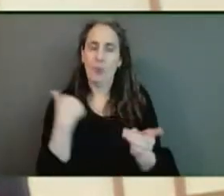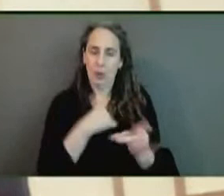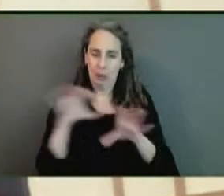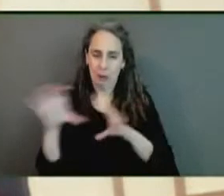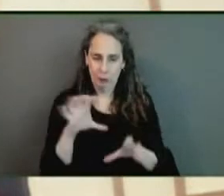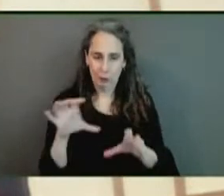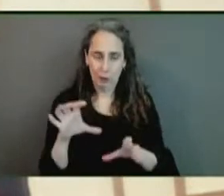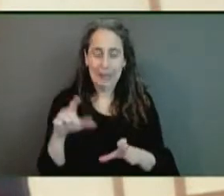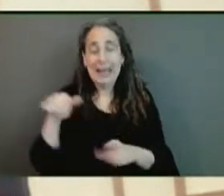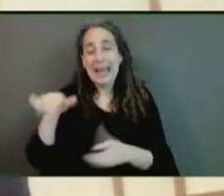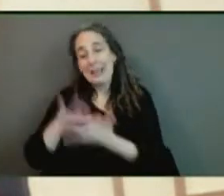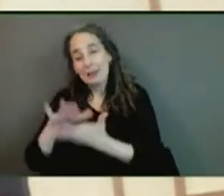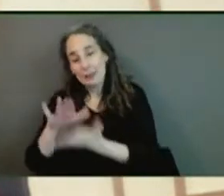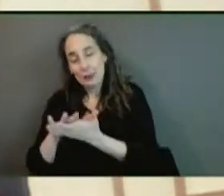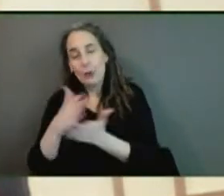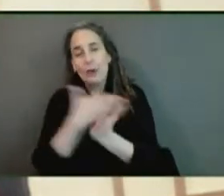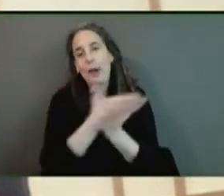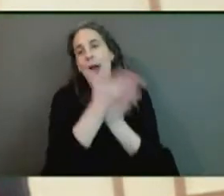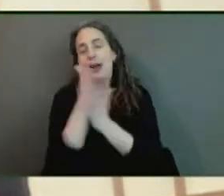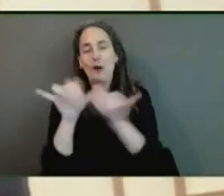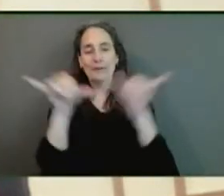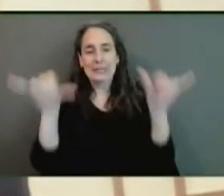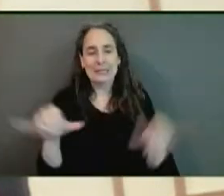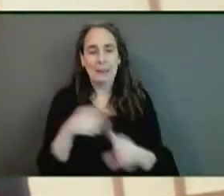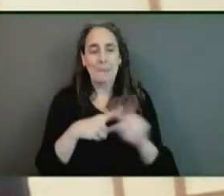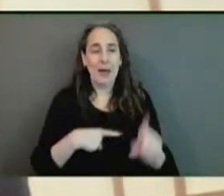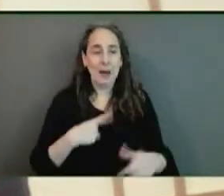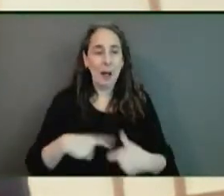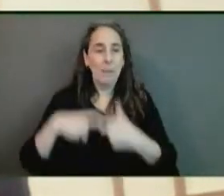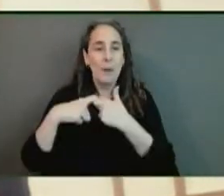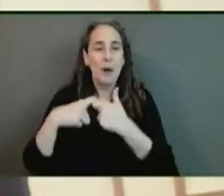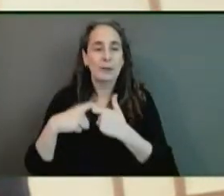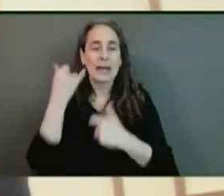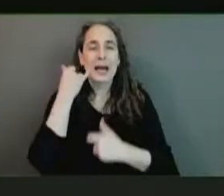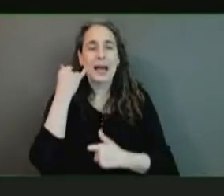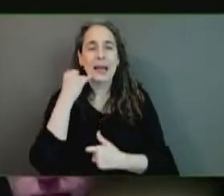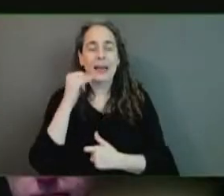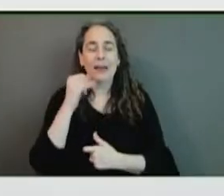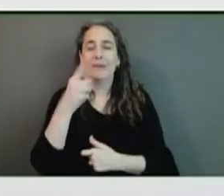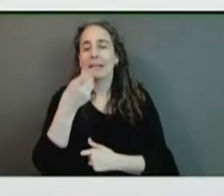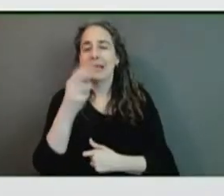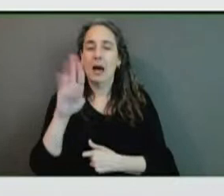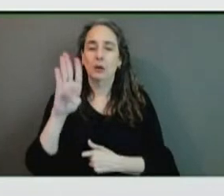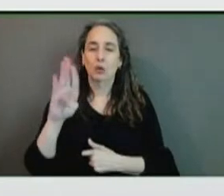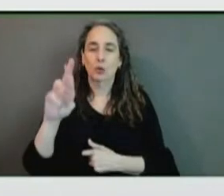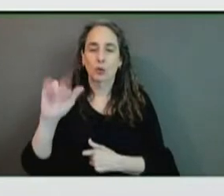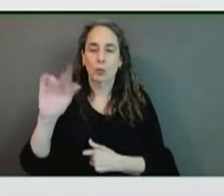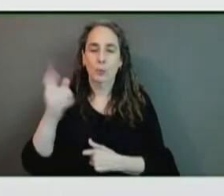There are more things that would talk about that We are that we are doing in the schools across